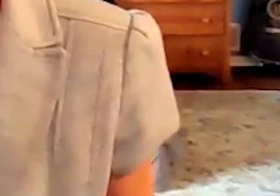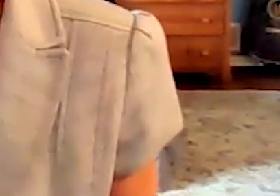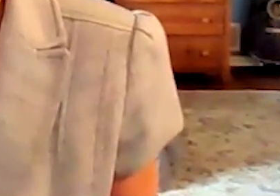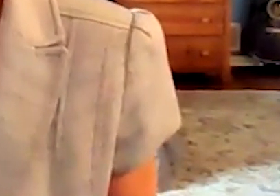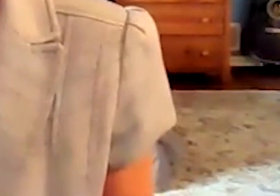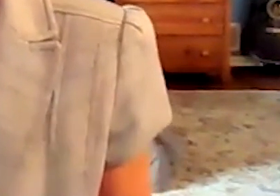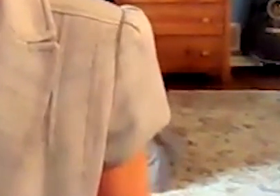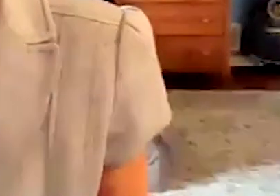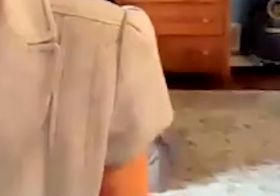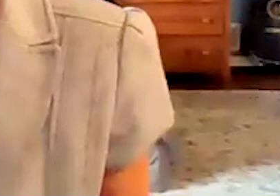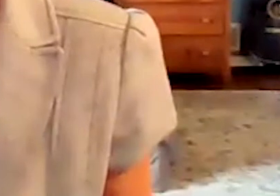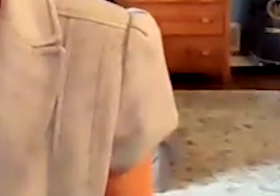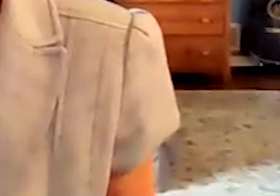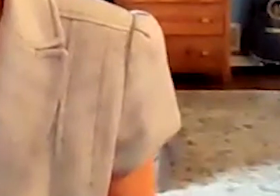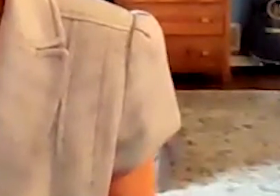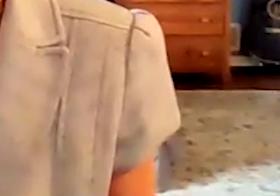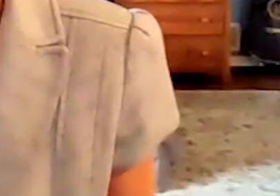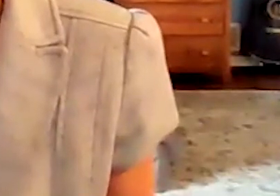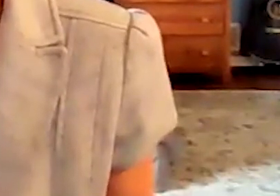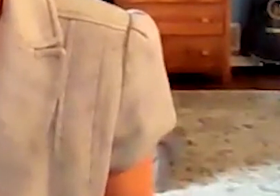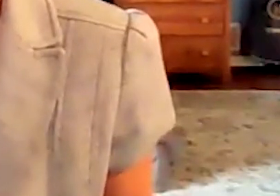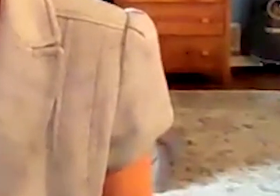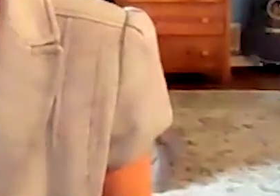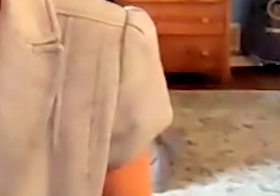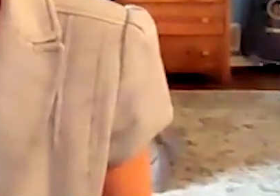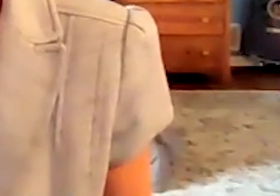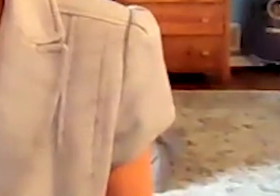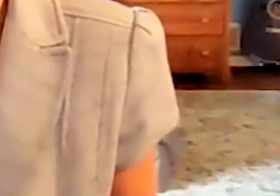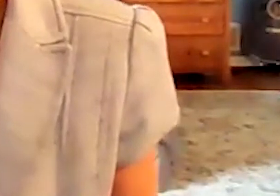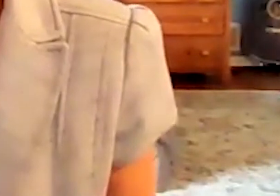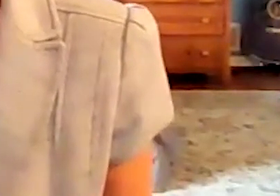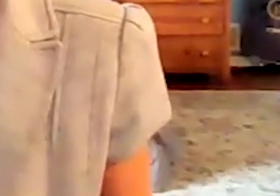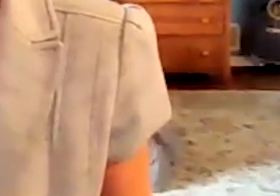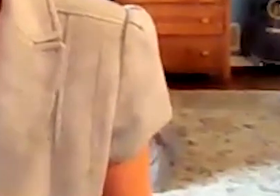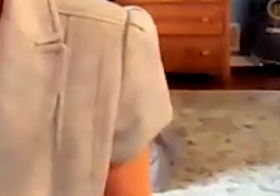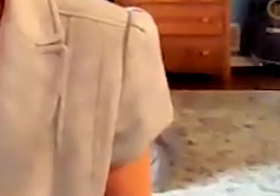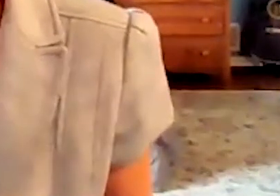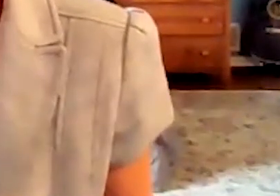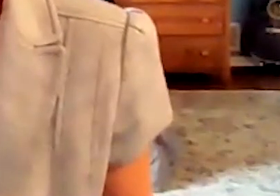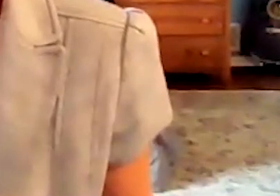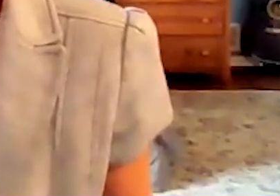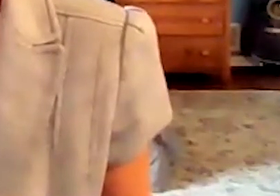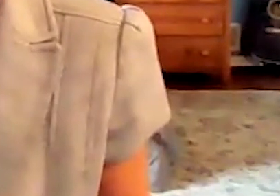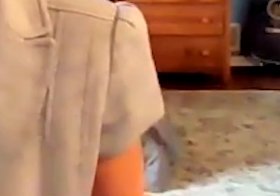children, who often need support and counseling at school as they learn to manage the complex